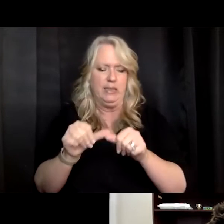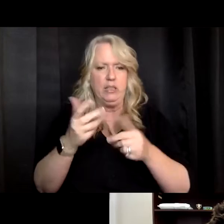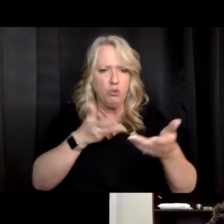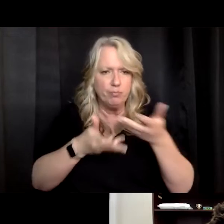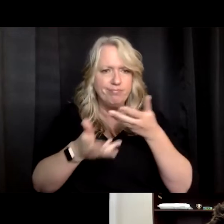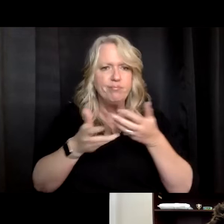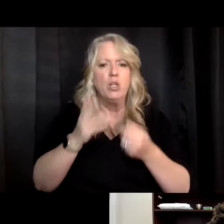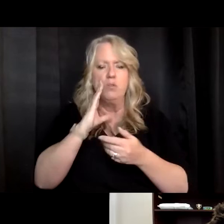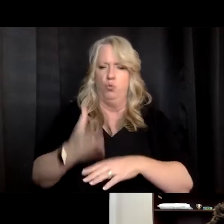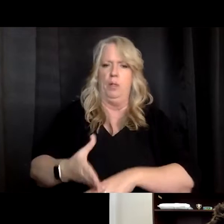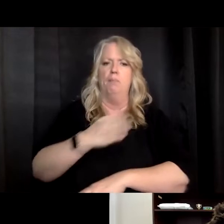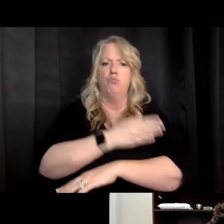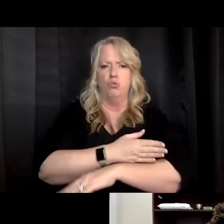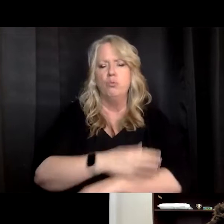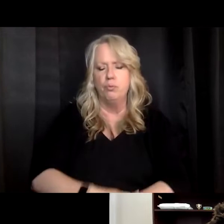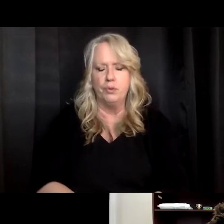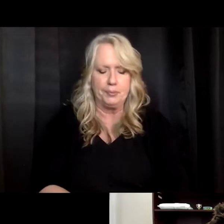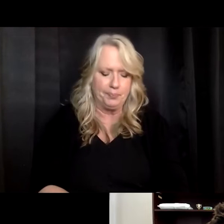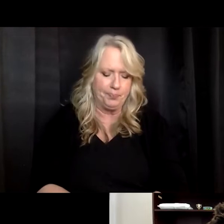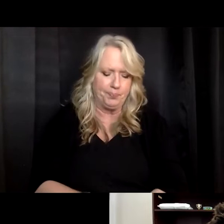CORNER, RESEARCH TO DRIVE WHAT WORKS, WHAT DOESN'T WORK